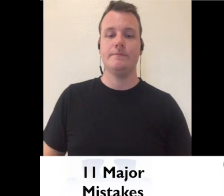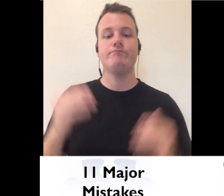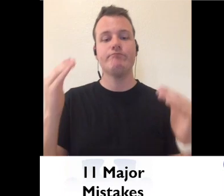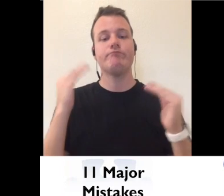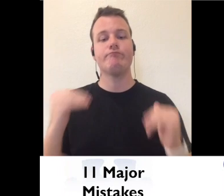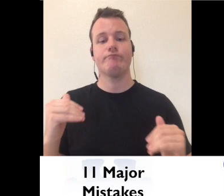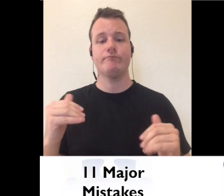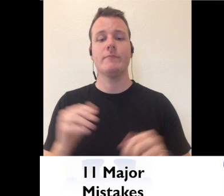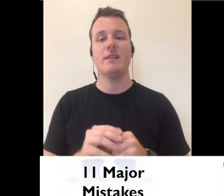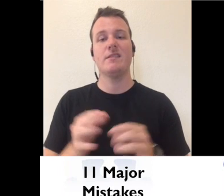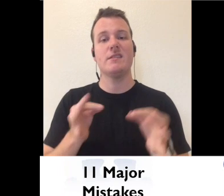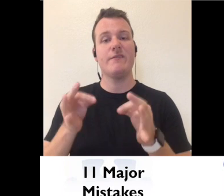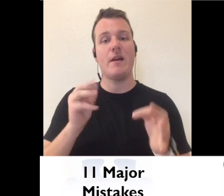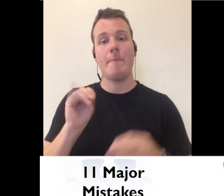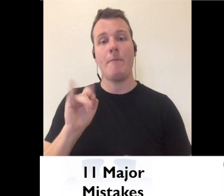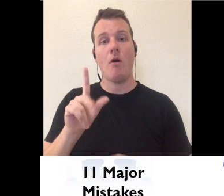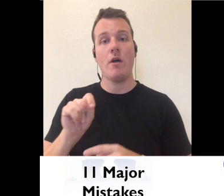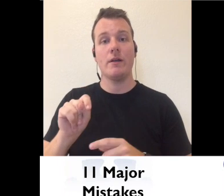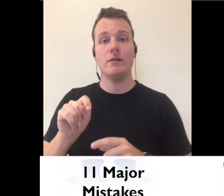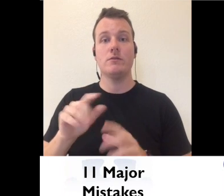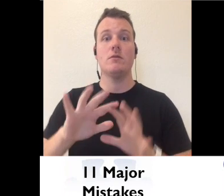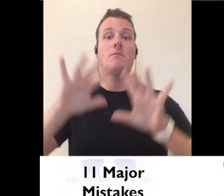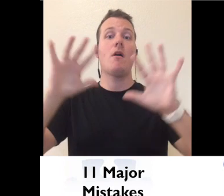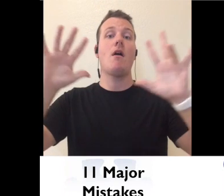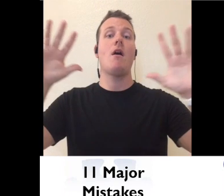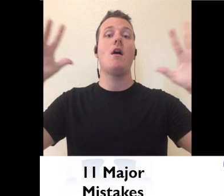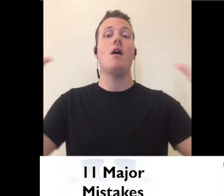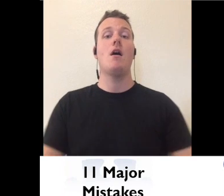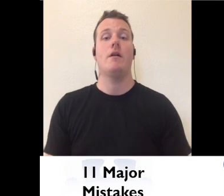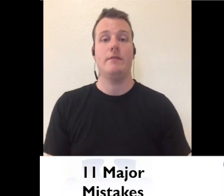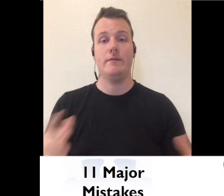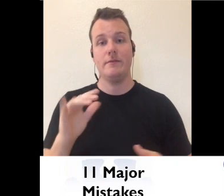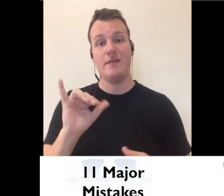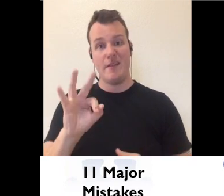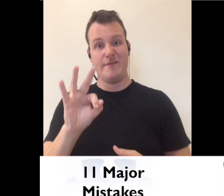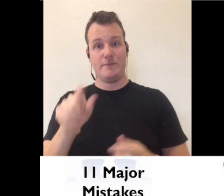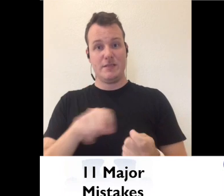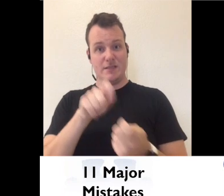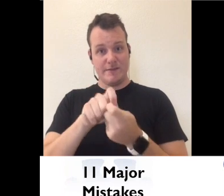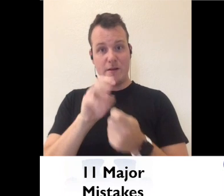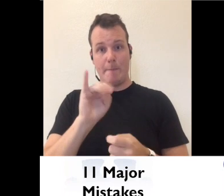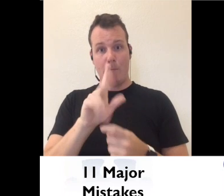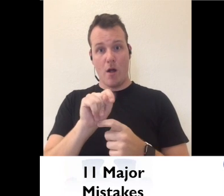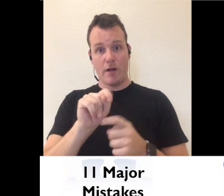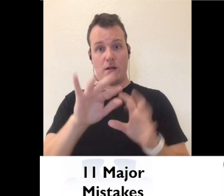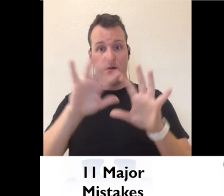broadly. Don't if you're in a certain market area, don't